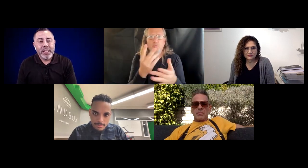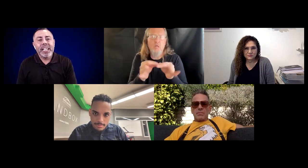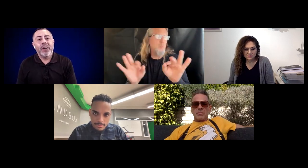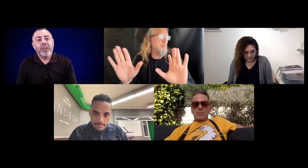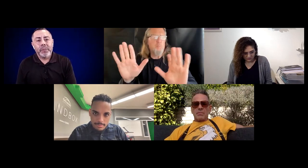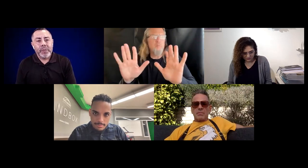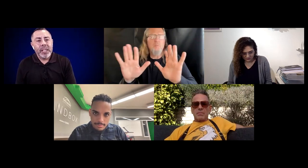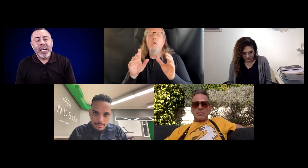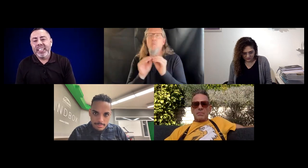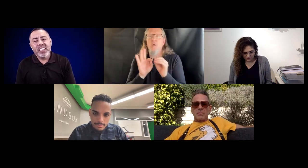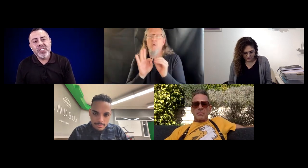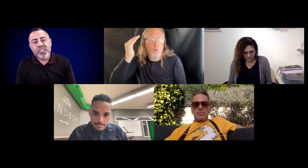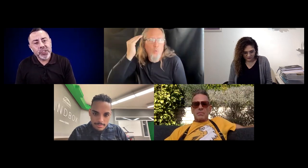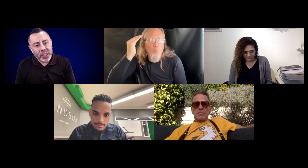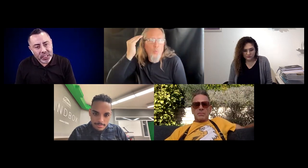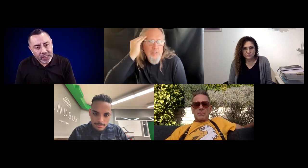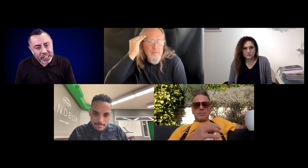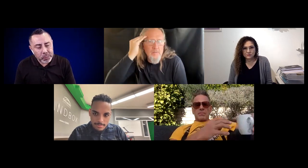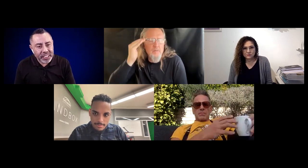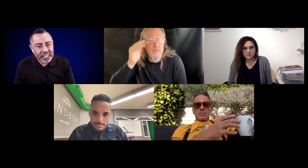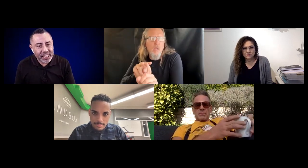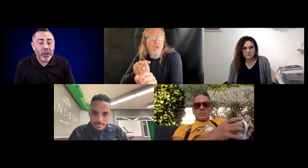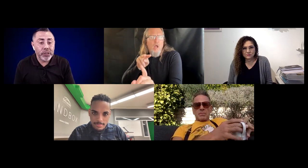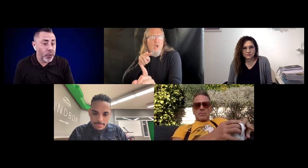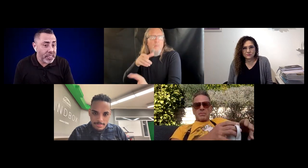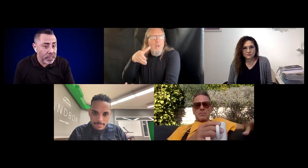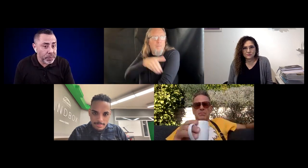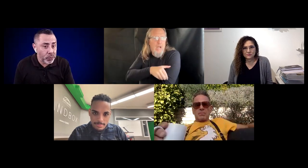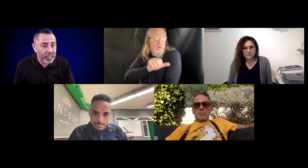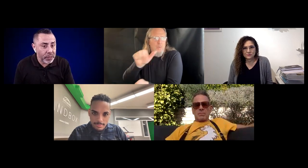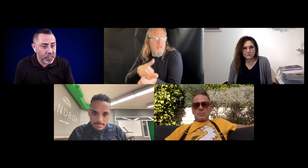Now again, this isn't a training explaining how to translate between languages.